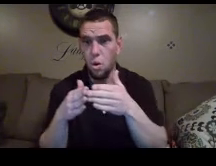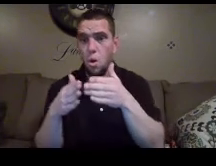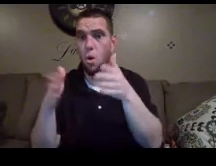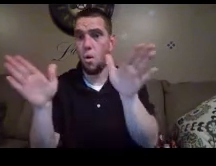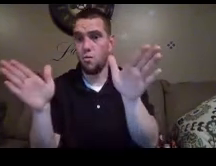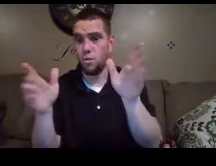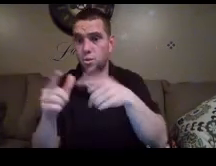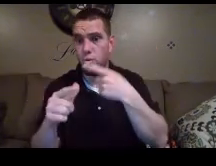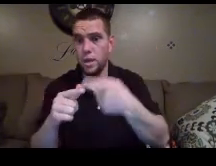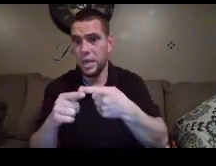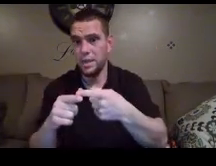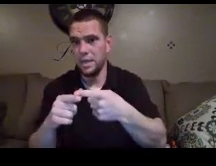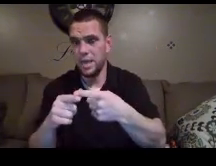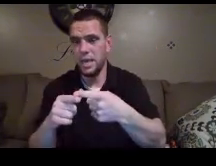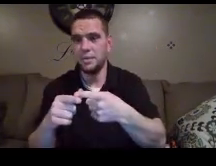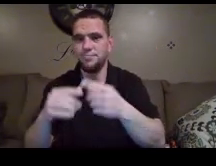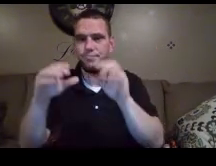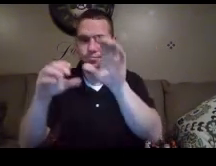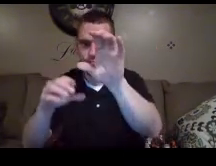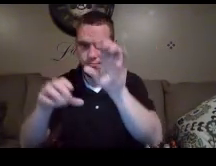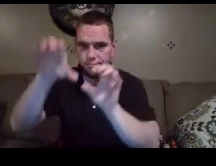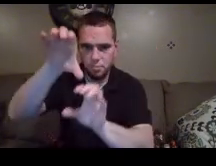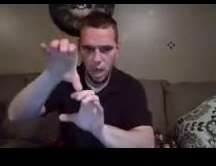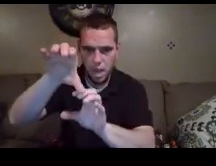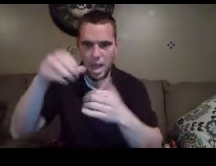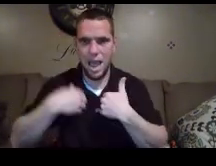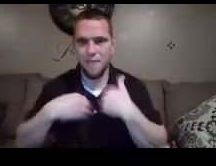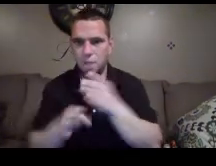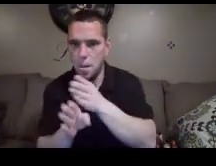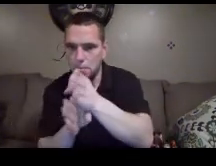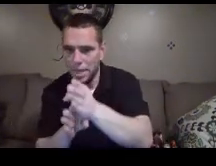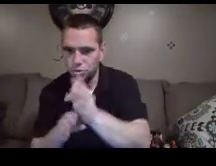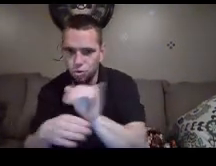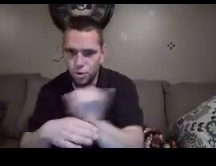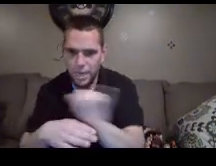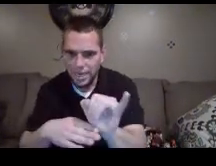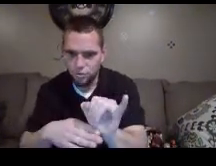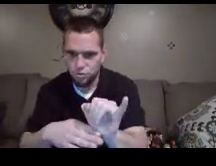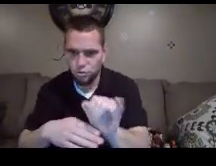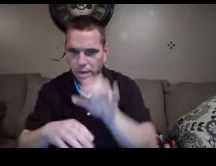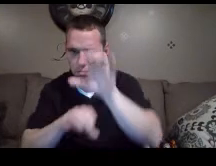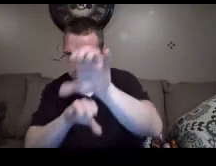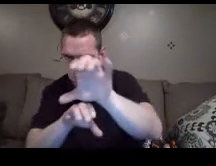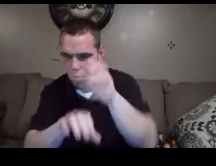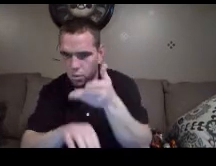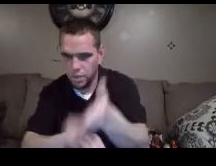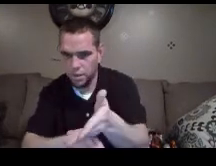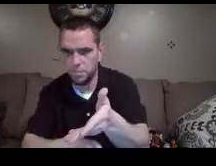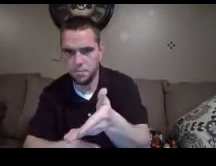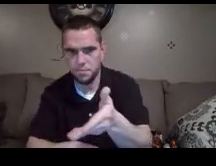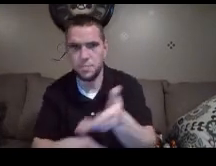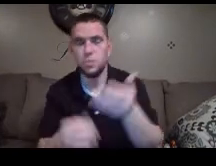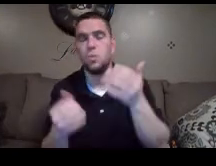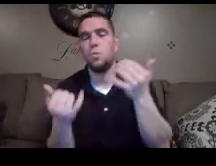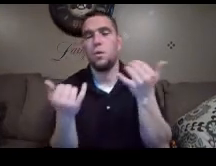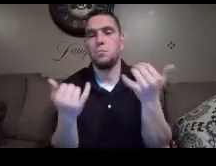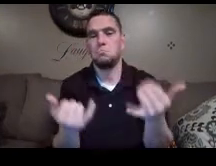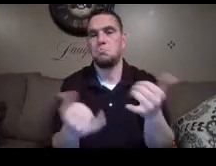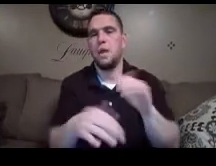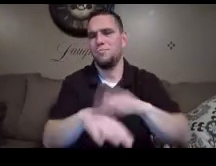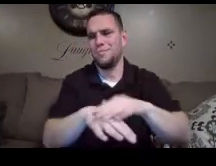underneath that, "major industry sectors." So again, that just allows everybody to navigate